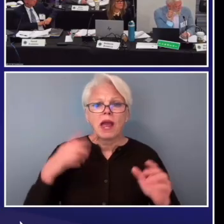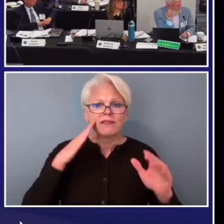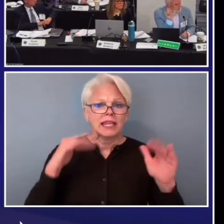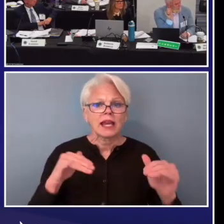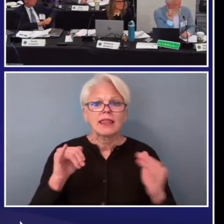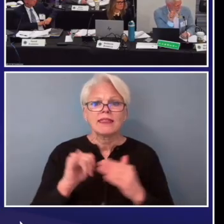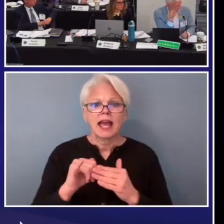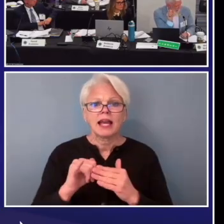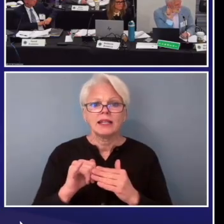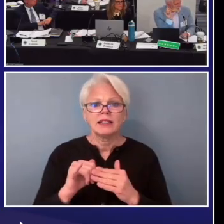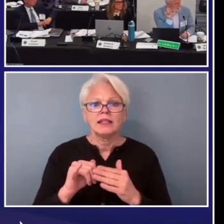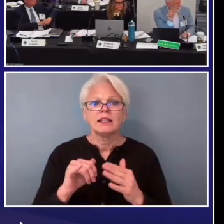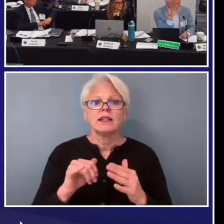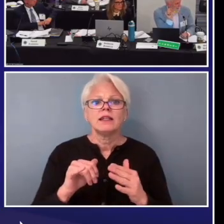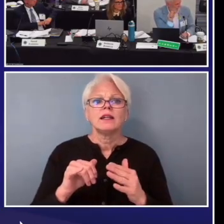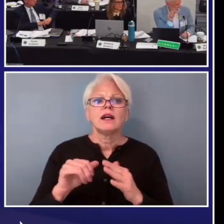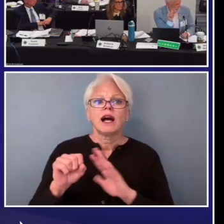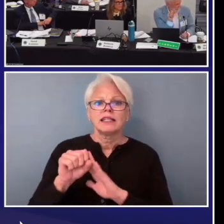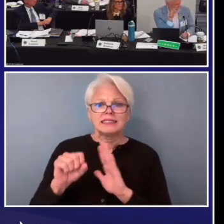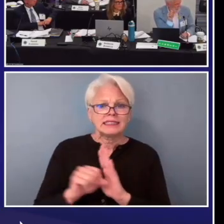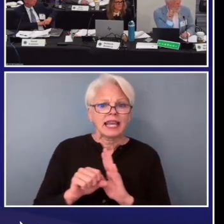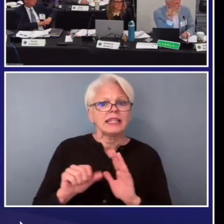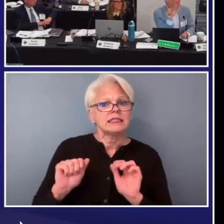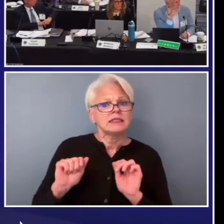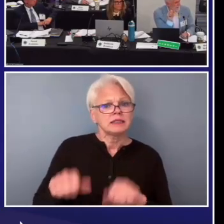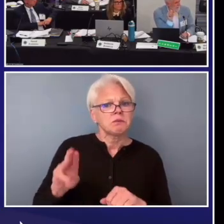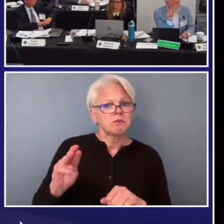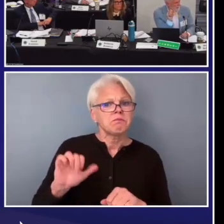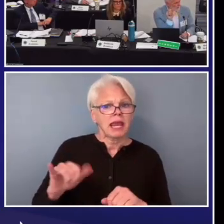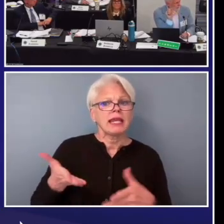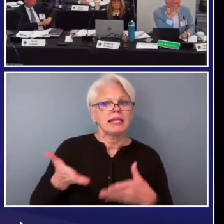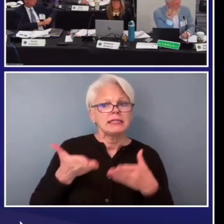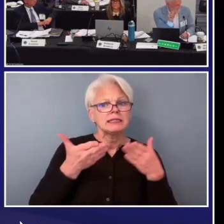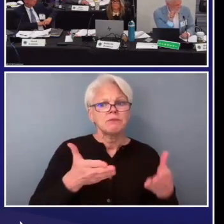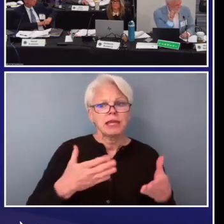may submit an application to be uh, an agency as well.